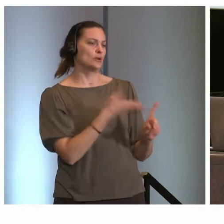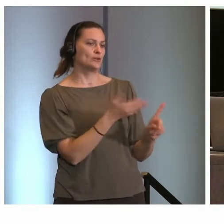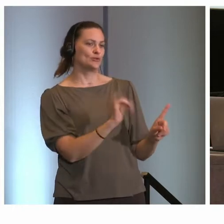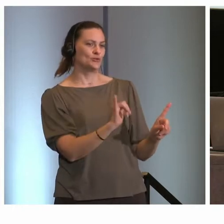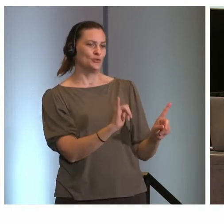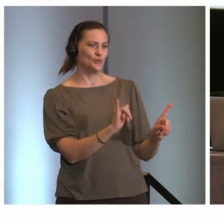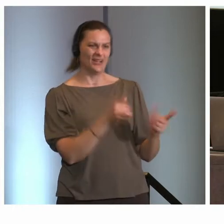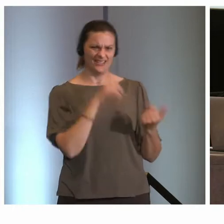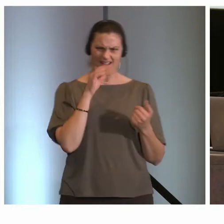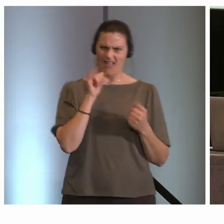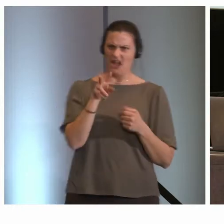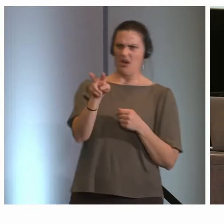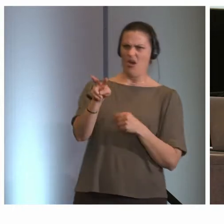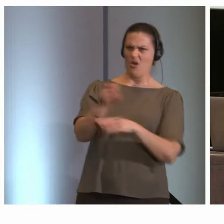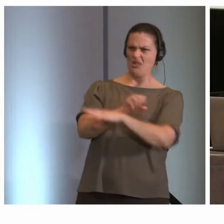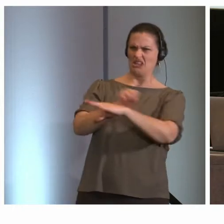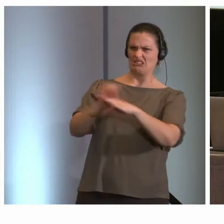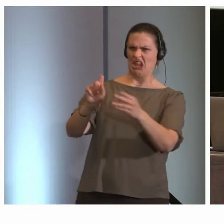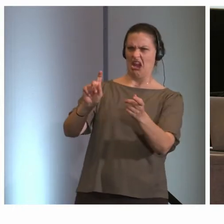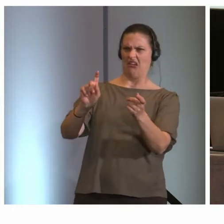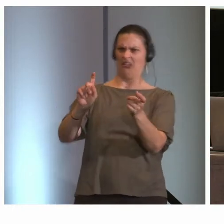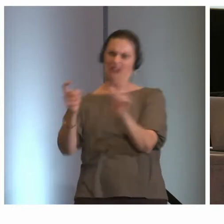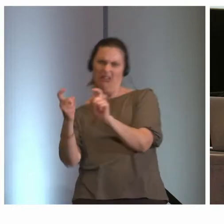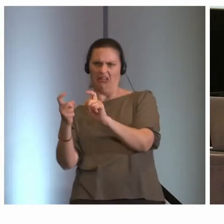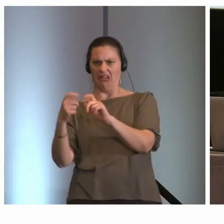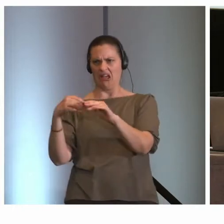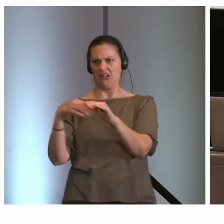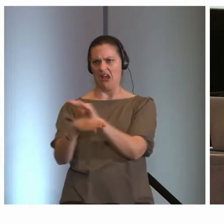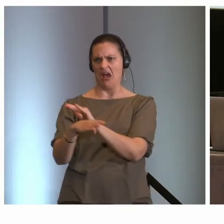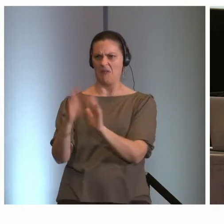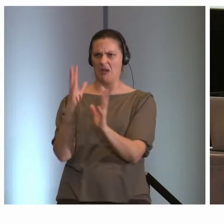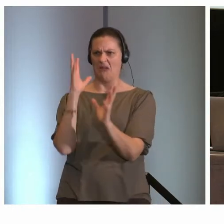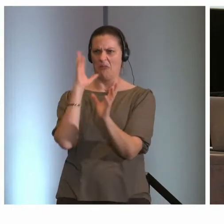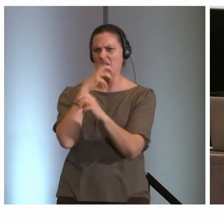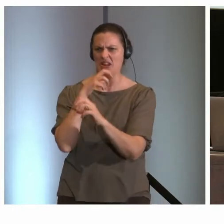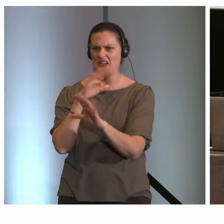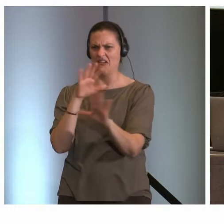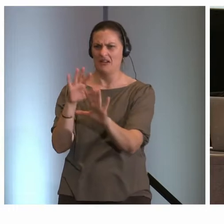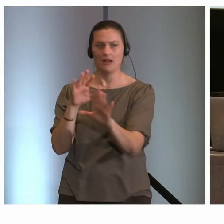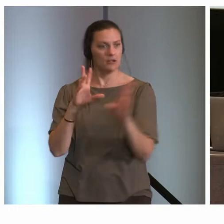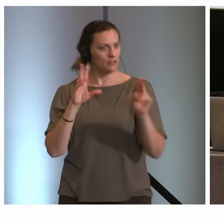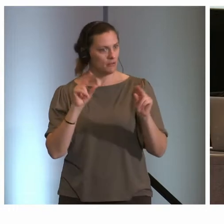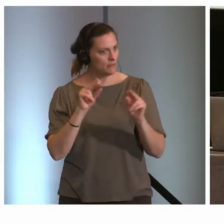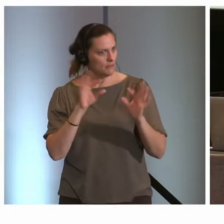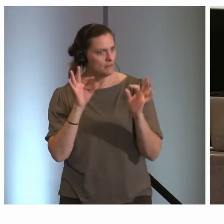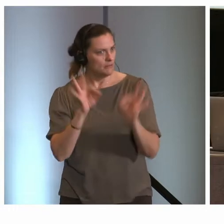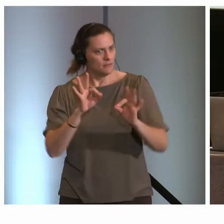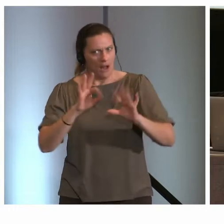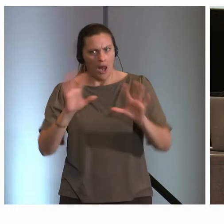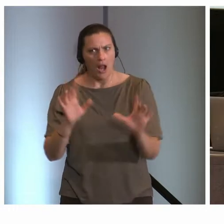built a stage that worked beautifully for everyone, including Ali, it wasn't, like, oh, that stage looks weird, it